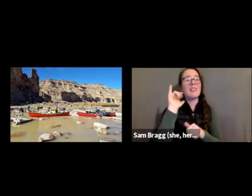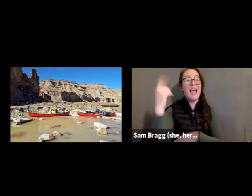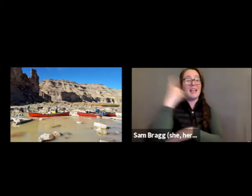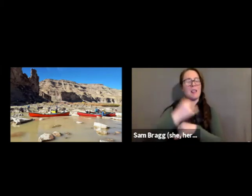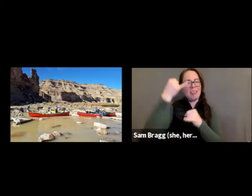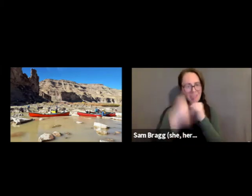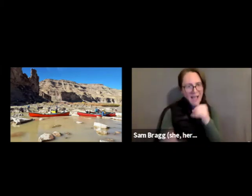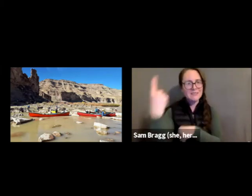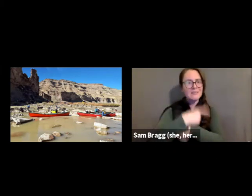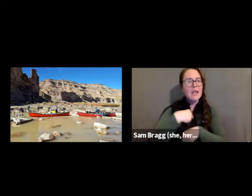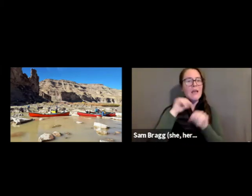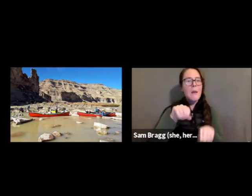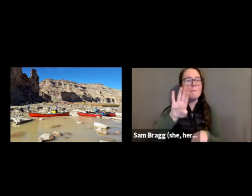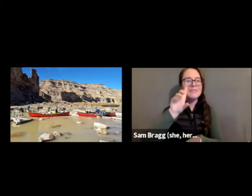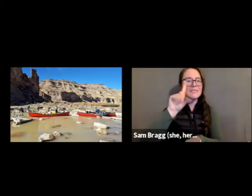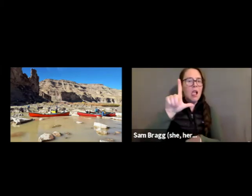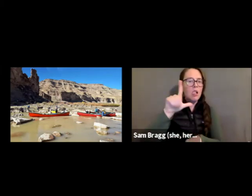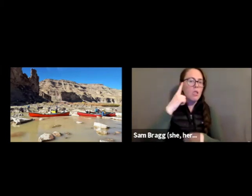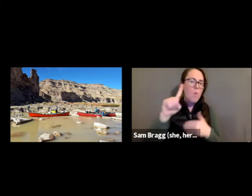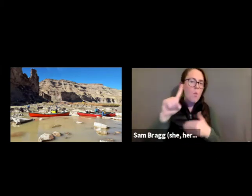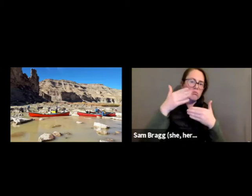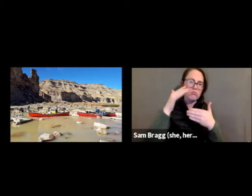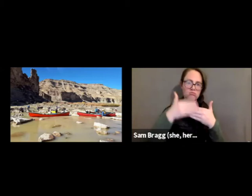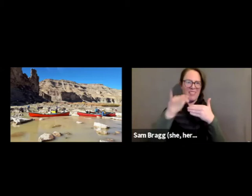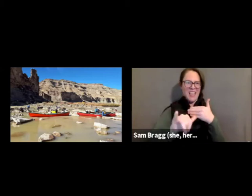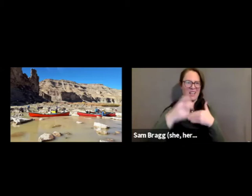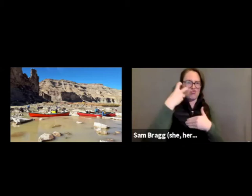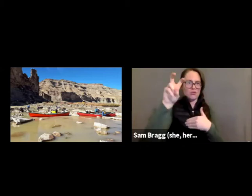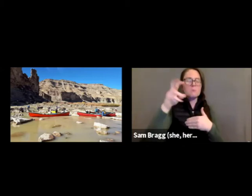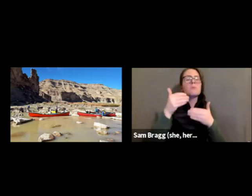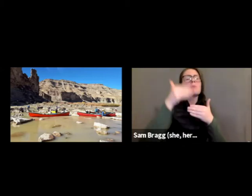so I remember looking back on that day. That was the last day that I could be the designated leader